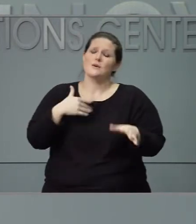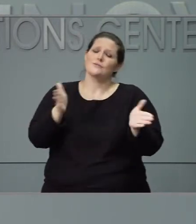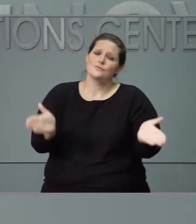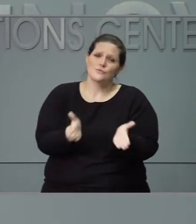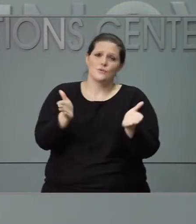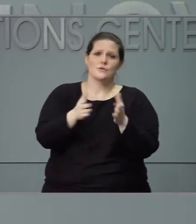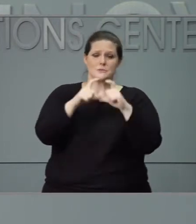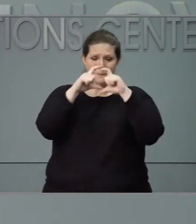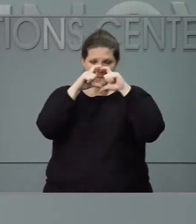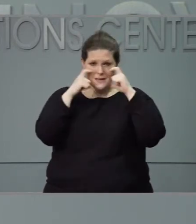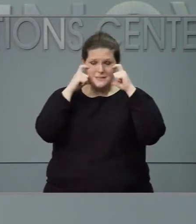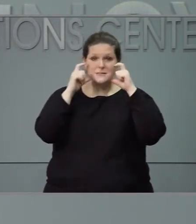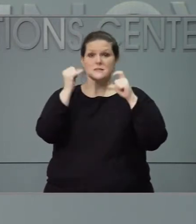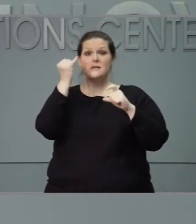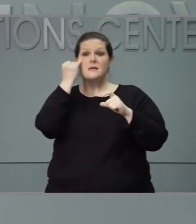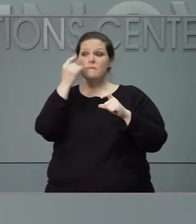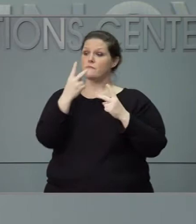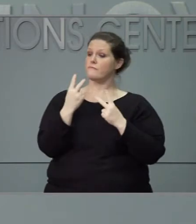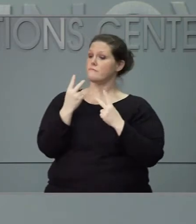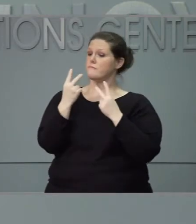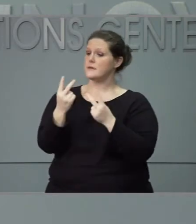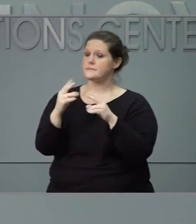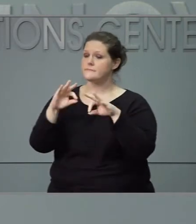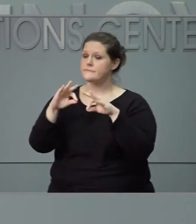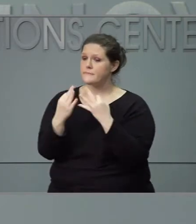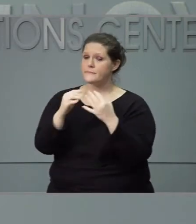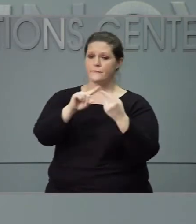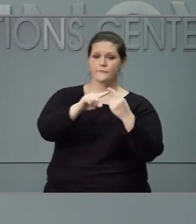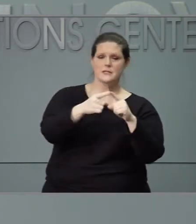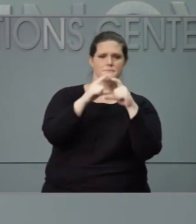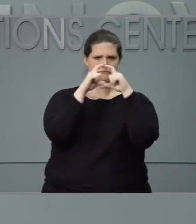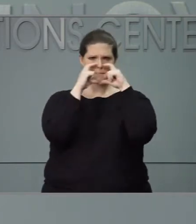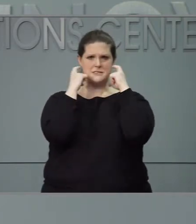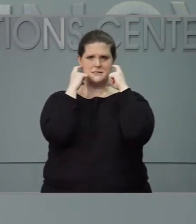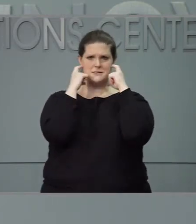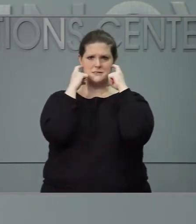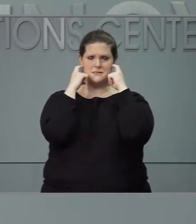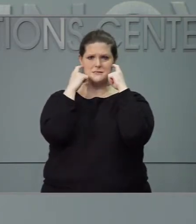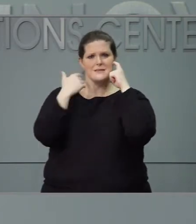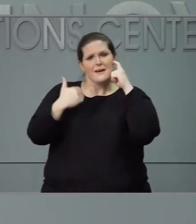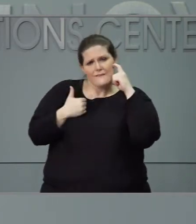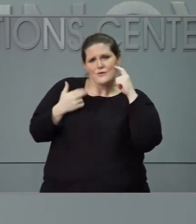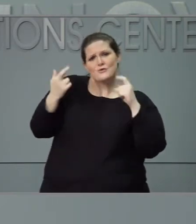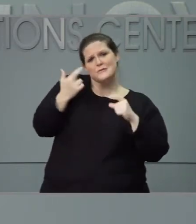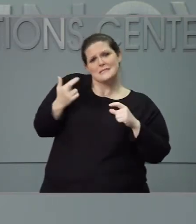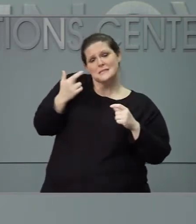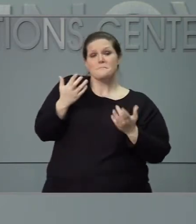ECONOMÍA, HEMOS RECLUIDO MUCHOS EMPLEOS, SOMOS EL NÚMERO UNO POR